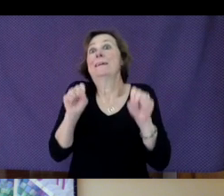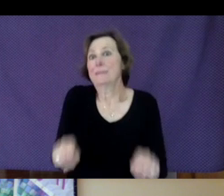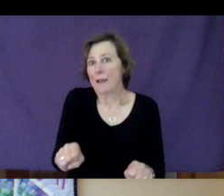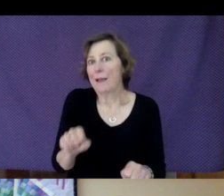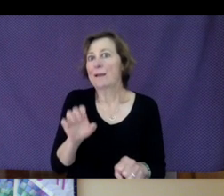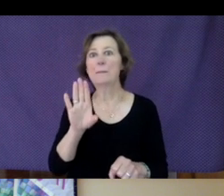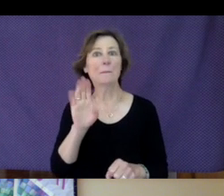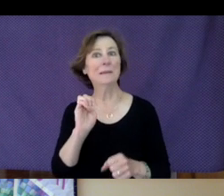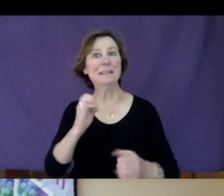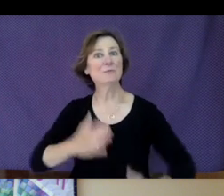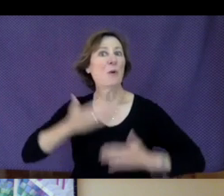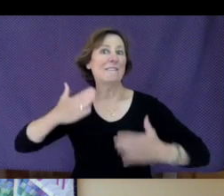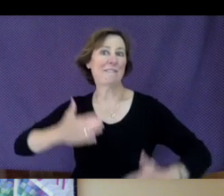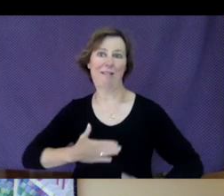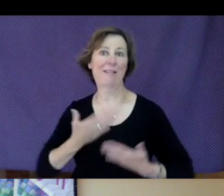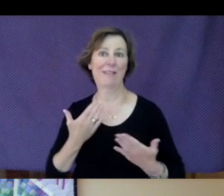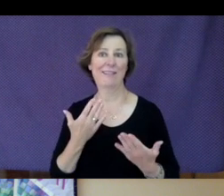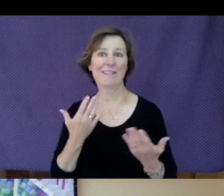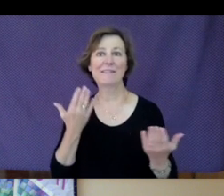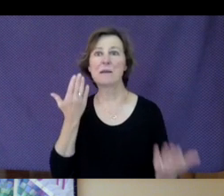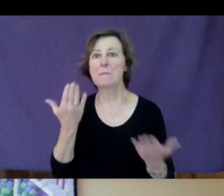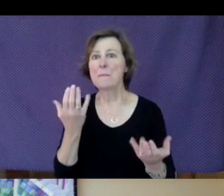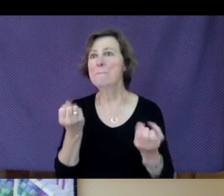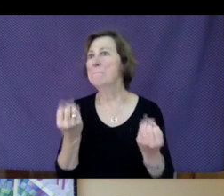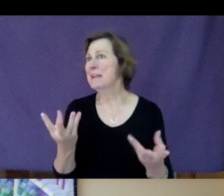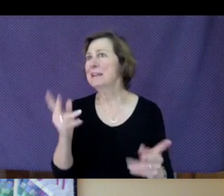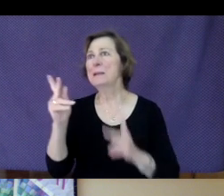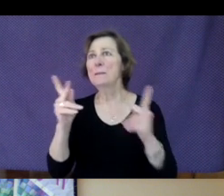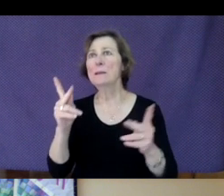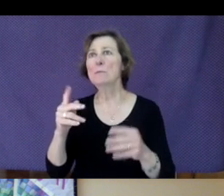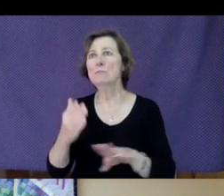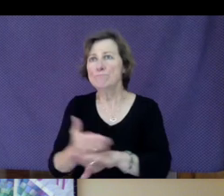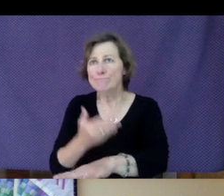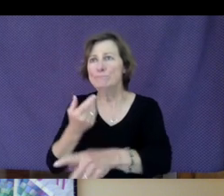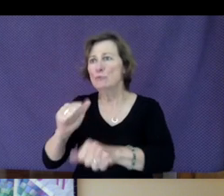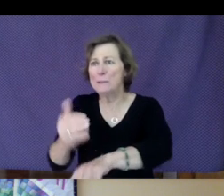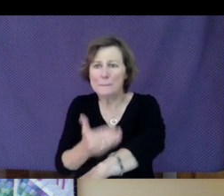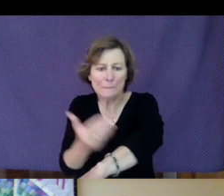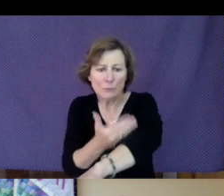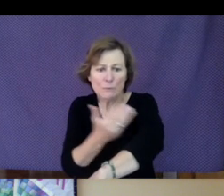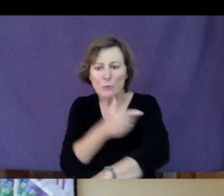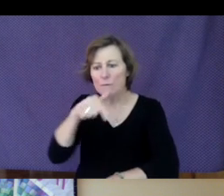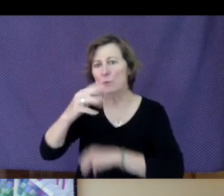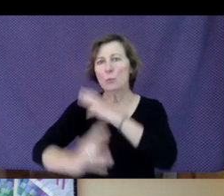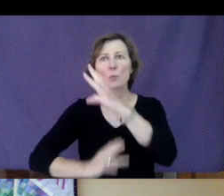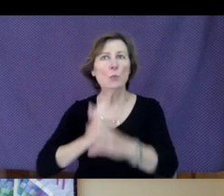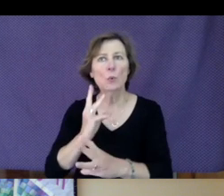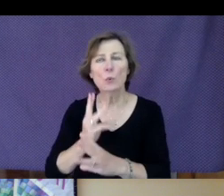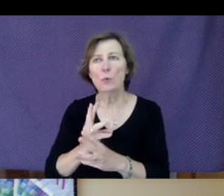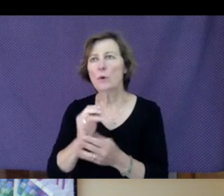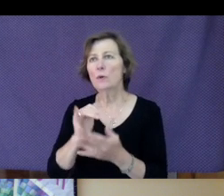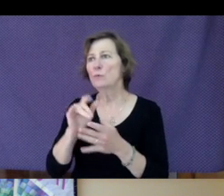So many people are working toward bettering this world for those who have been marginalized and treated unfairly